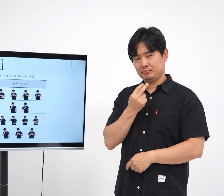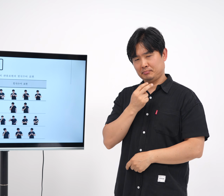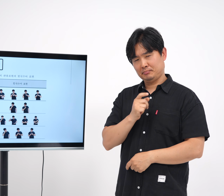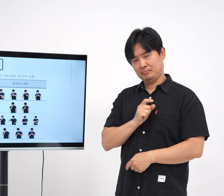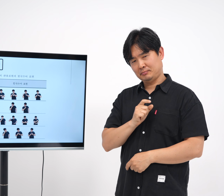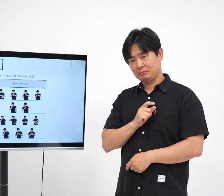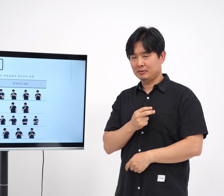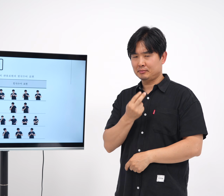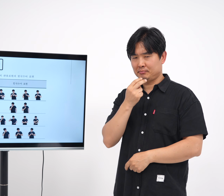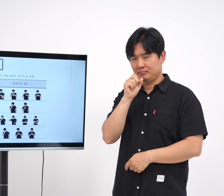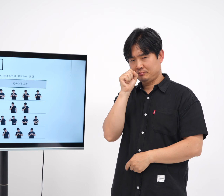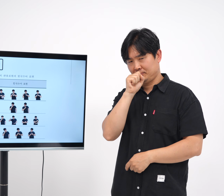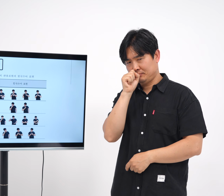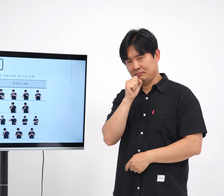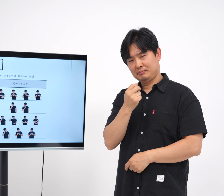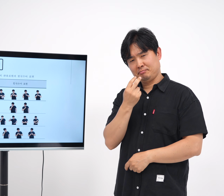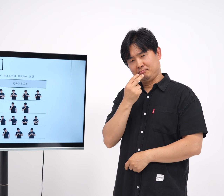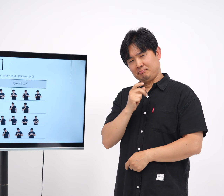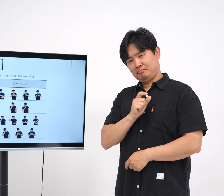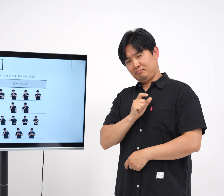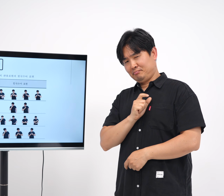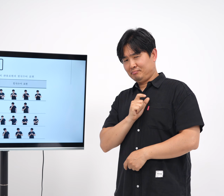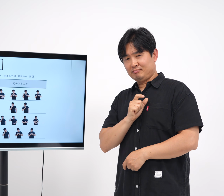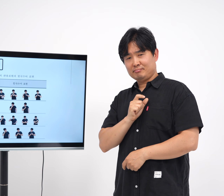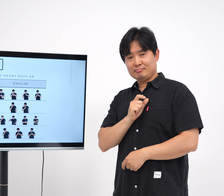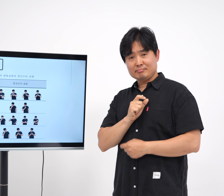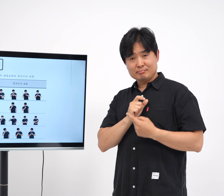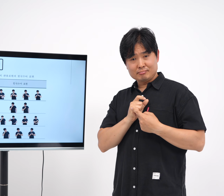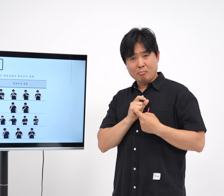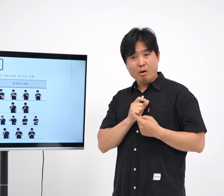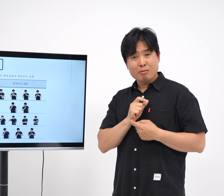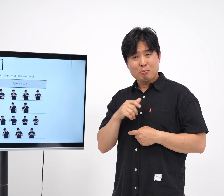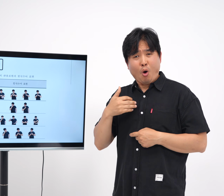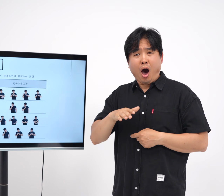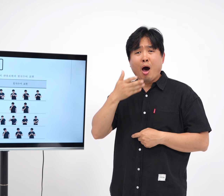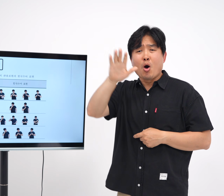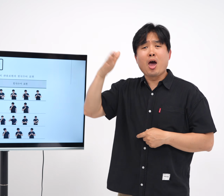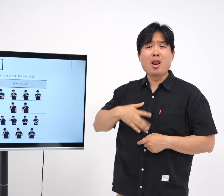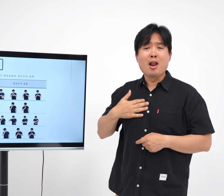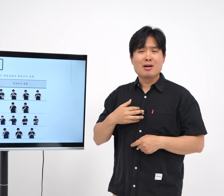"I'm suspicious, um, something smells suspicious." This sign language is known to all deaf.